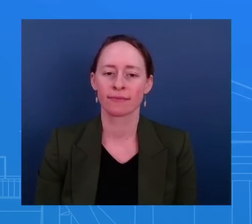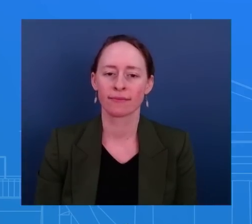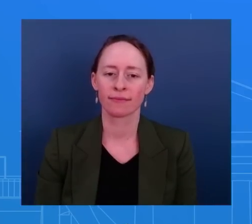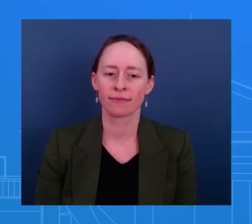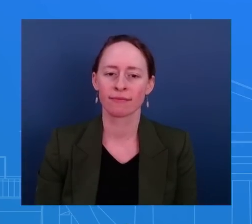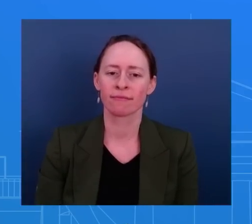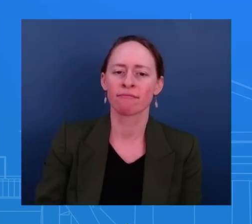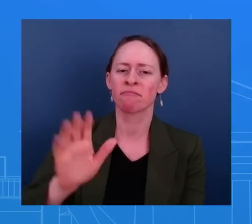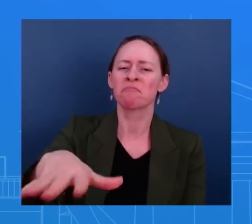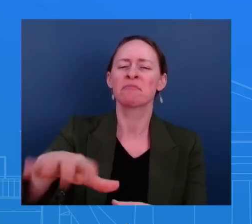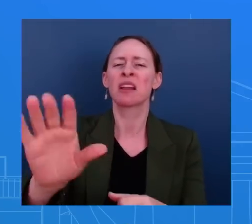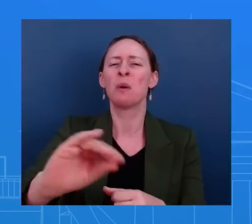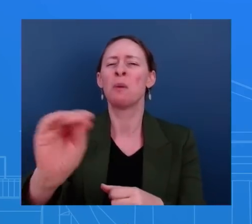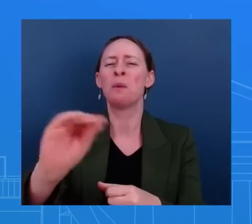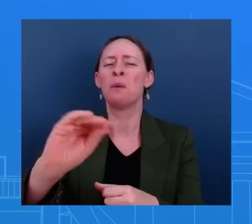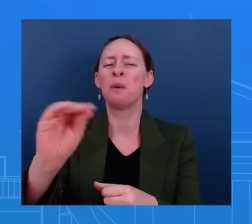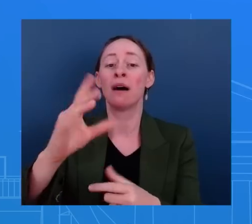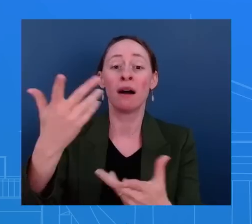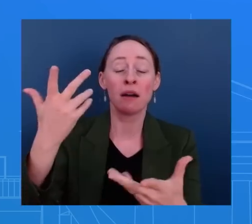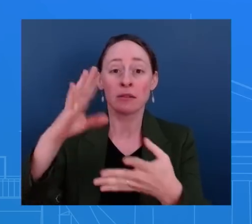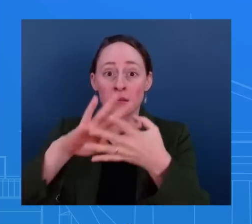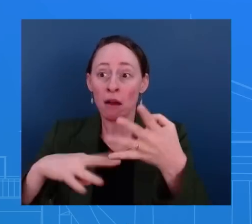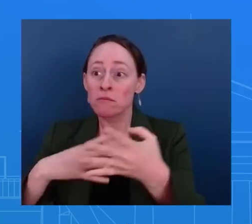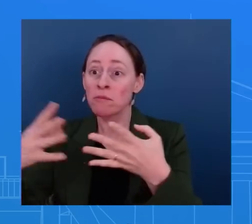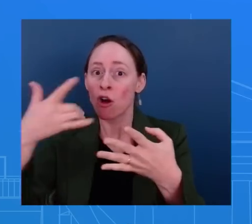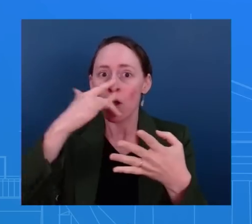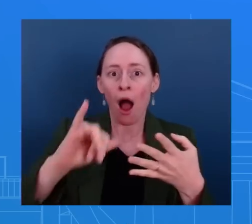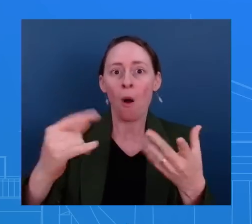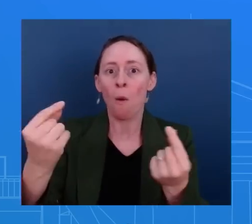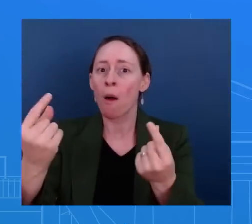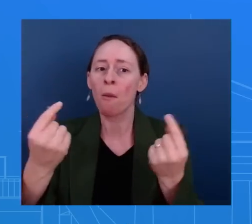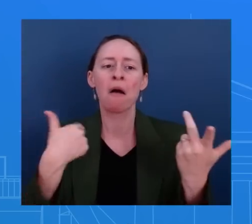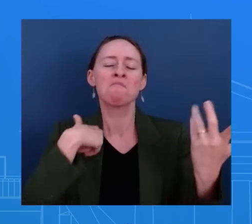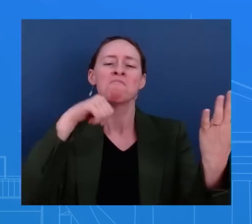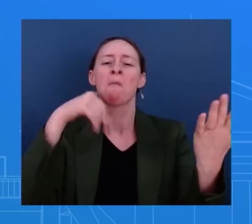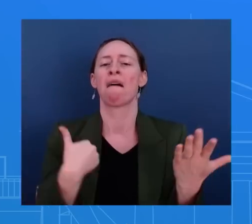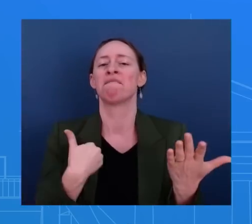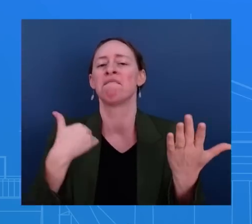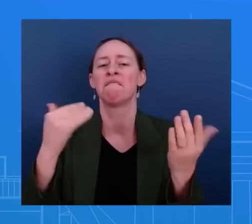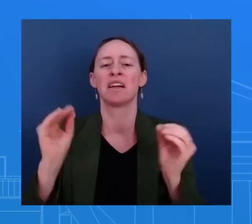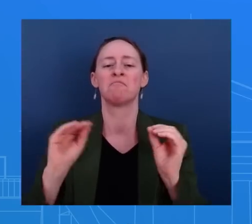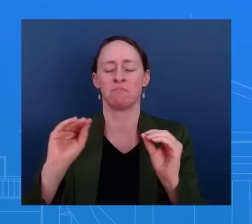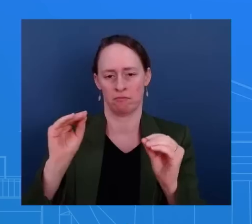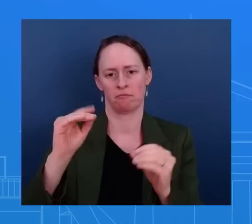He will certainly speak at the DNC convention, and I think there'll be a lot of excitement and a lot of --